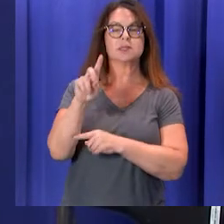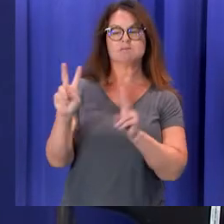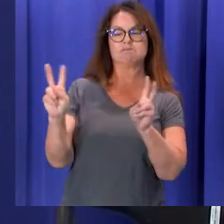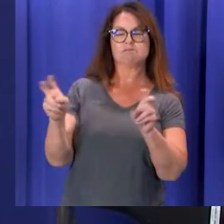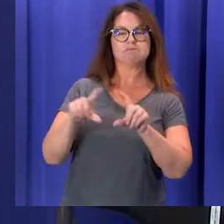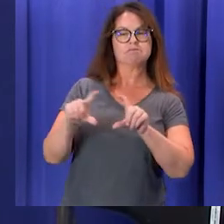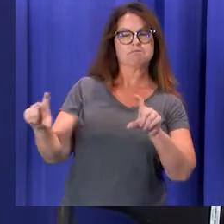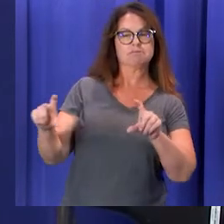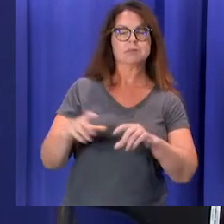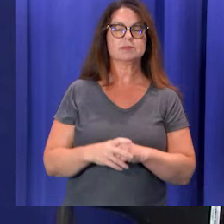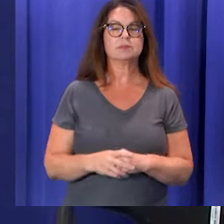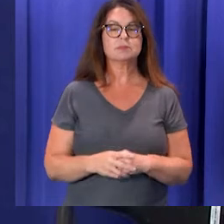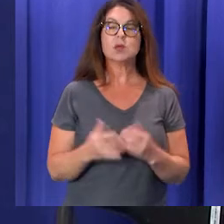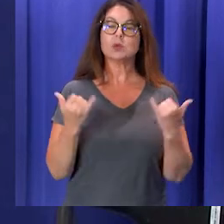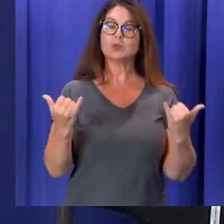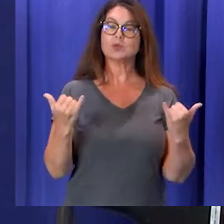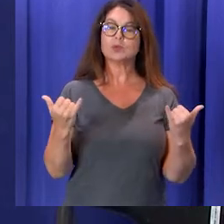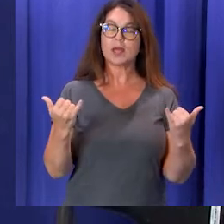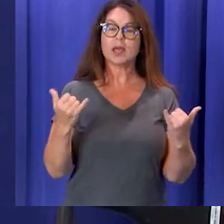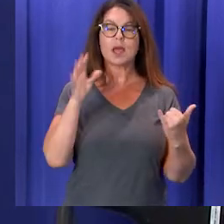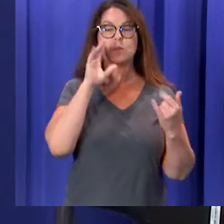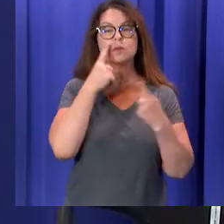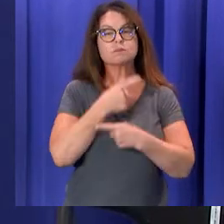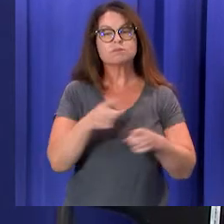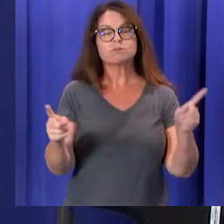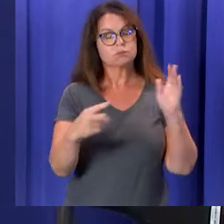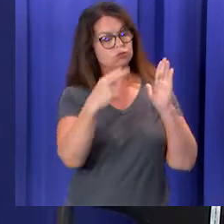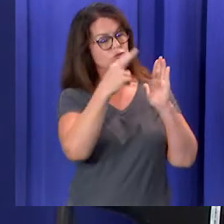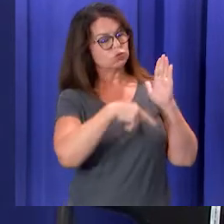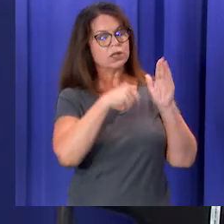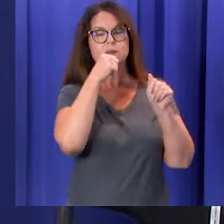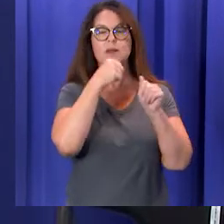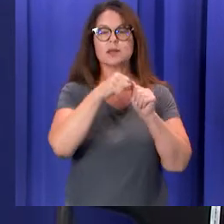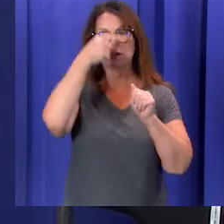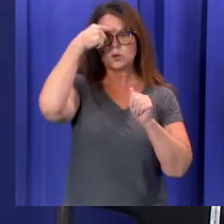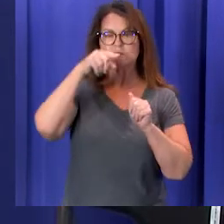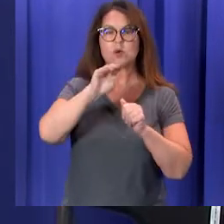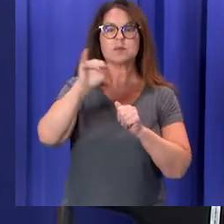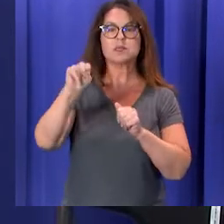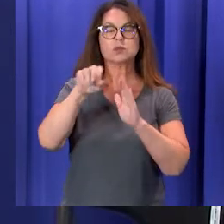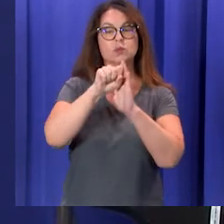I'm here today to read an open letter to the Minnesota State Fair and local governments